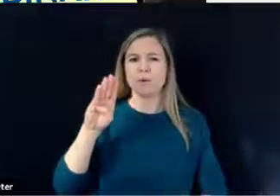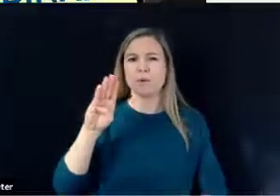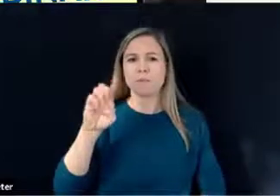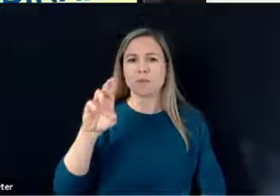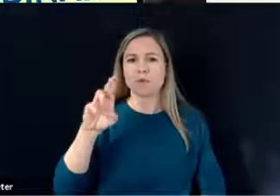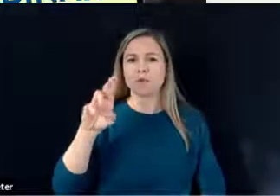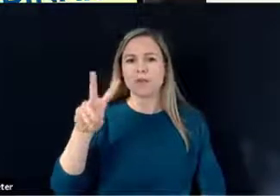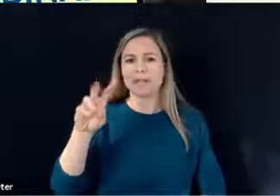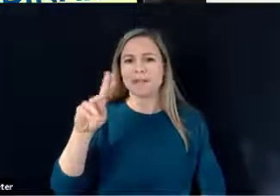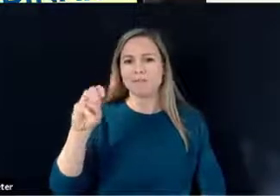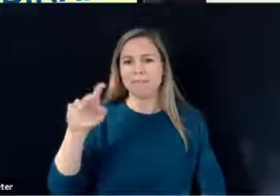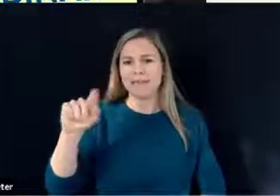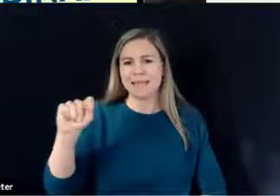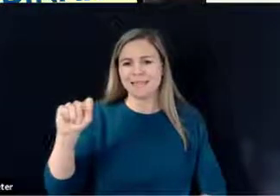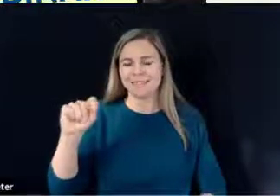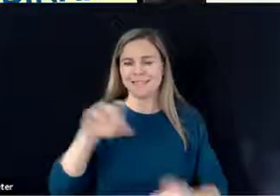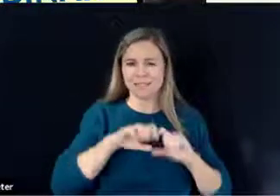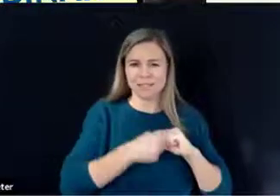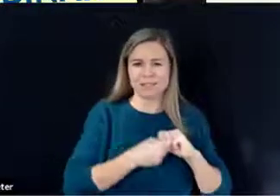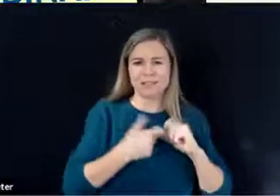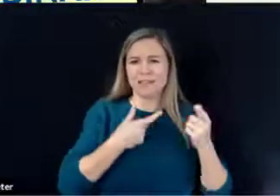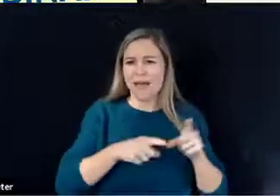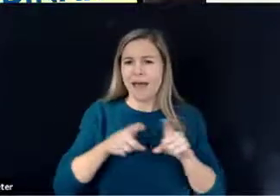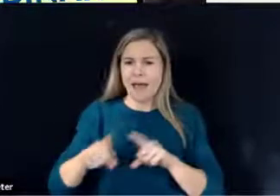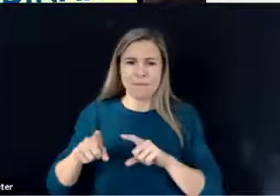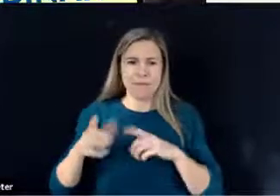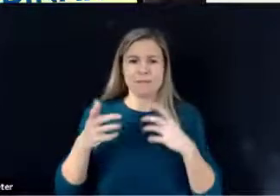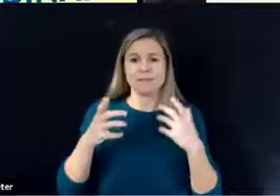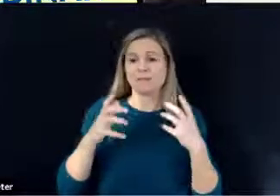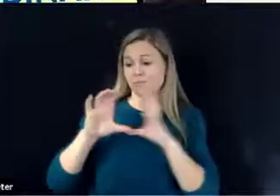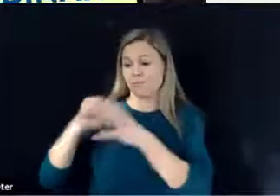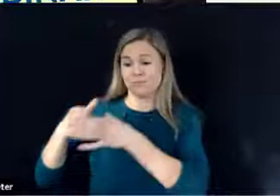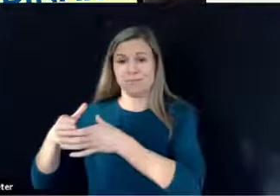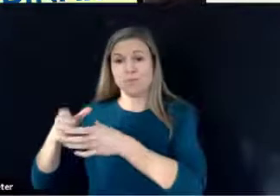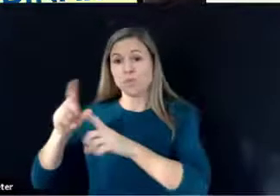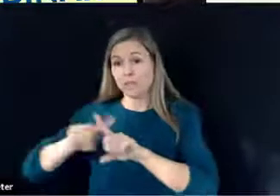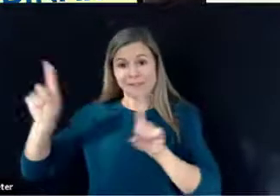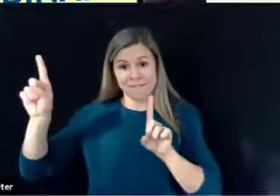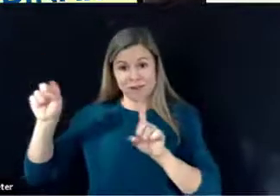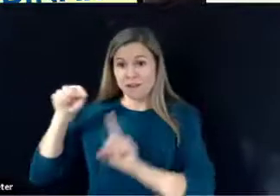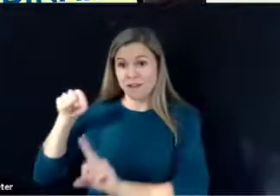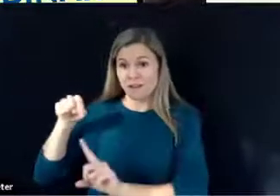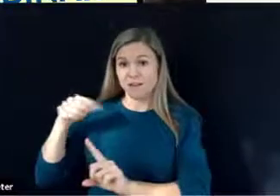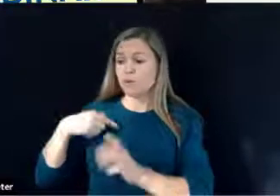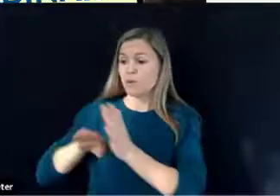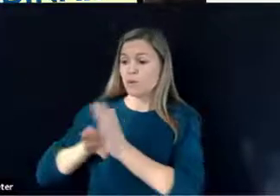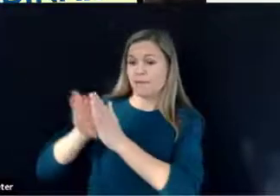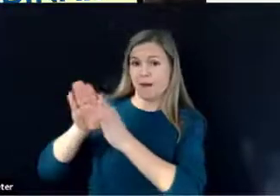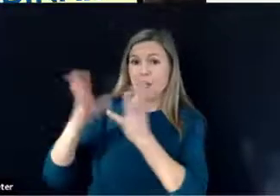sets that you GFPD aside from many other organizations. We make sure that our families are supported